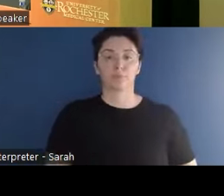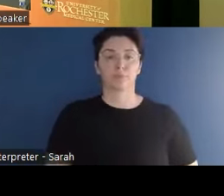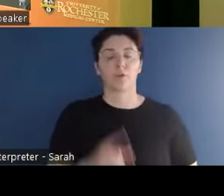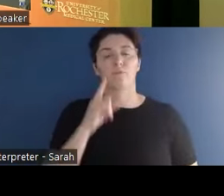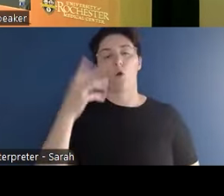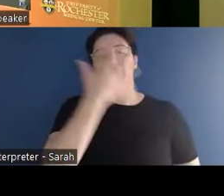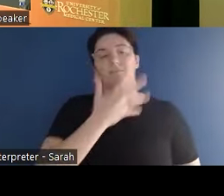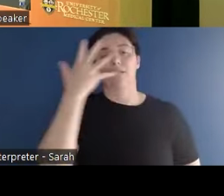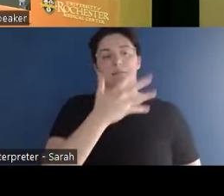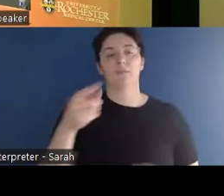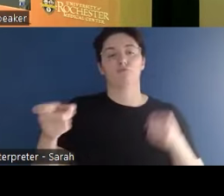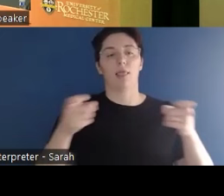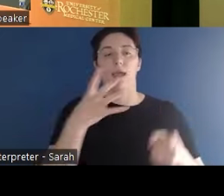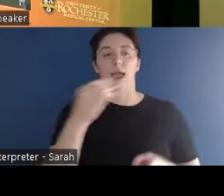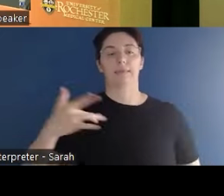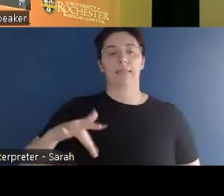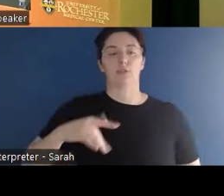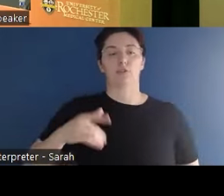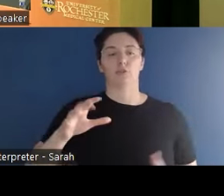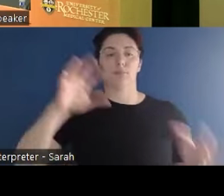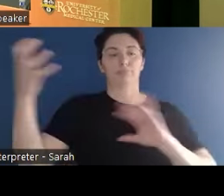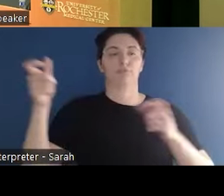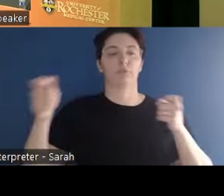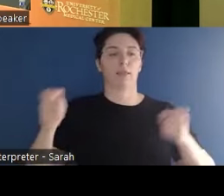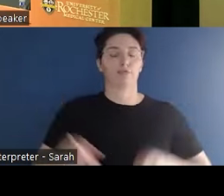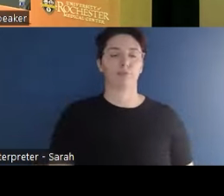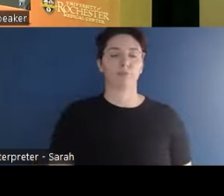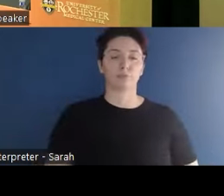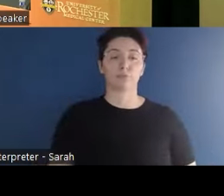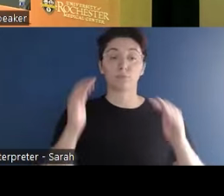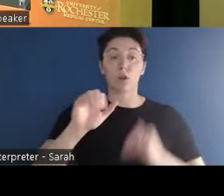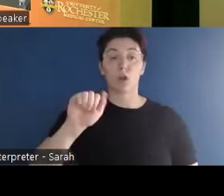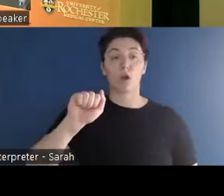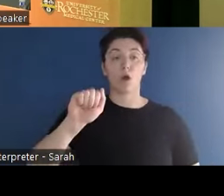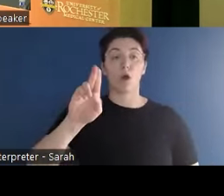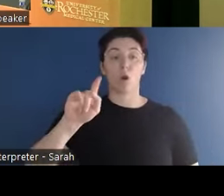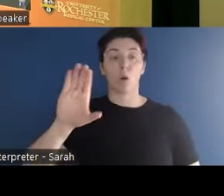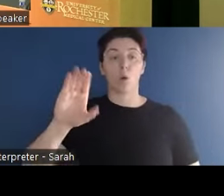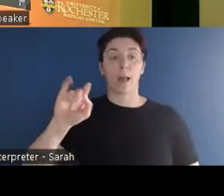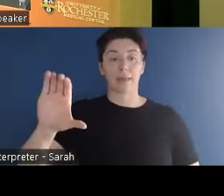we also see autonomic responses to those Social Challenges being related to social